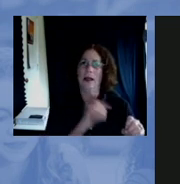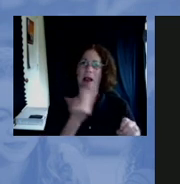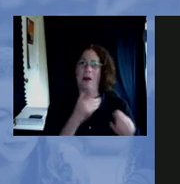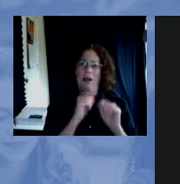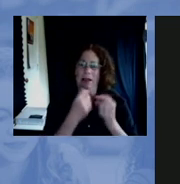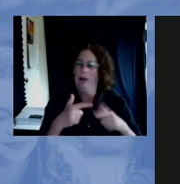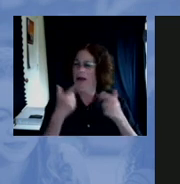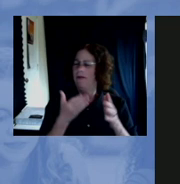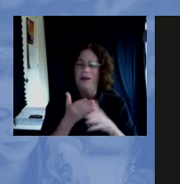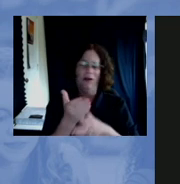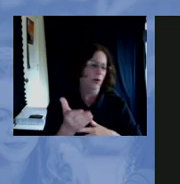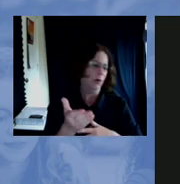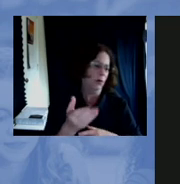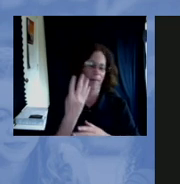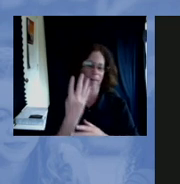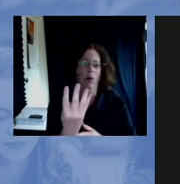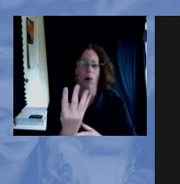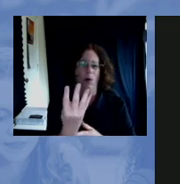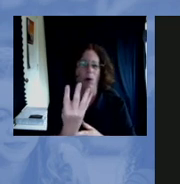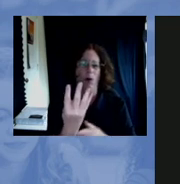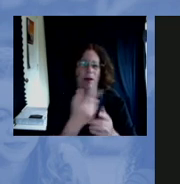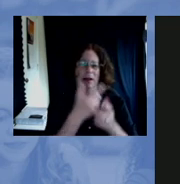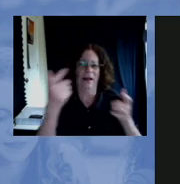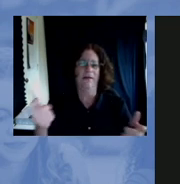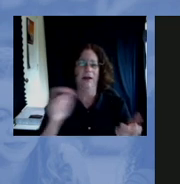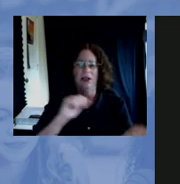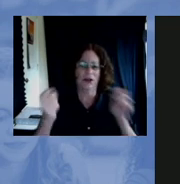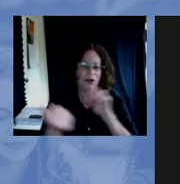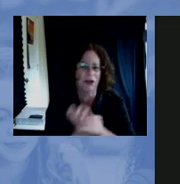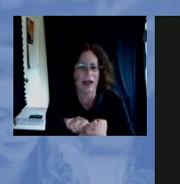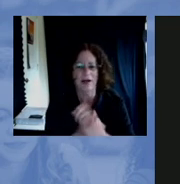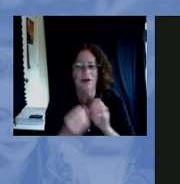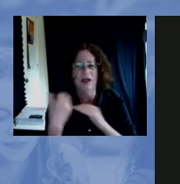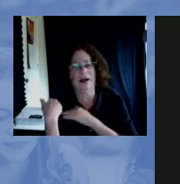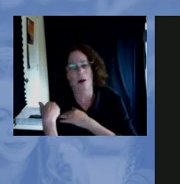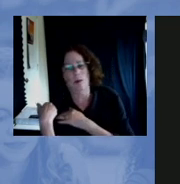FOUR SIGNIFICANT SHIFTS IN ACCOUNTABILITY REQUIREMENTS IN THE STATE, AND THREE AT THE